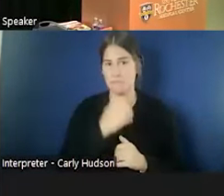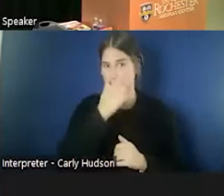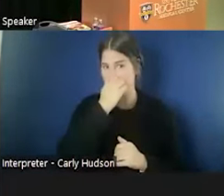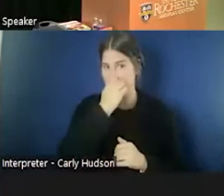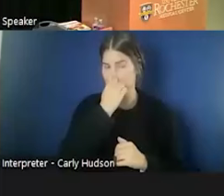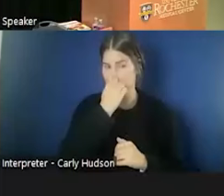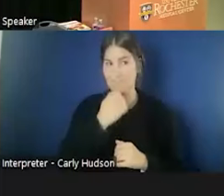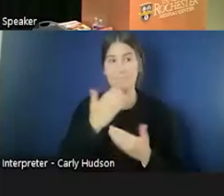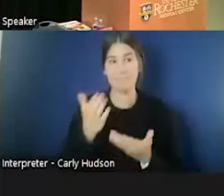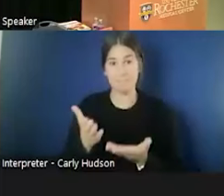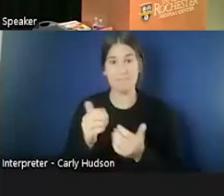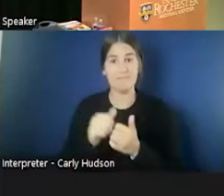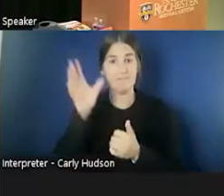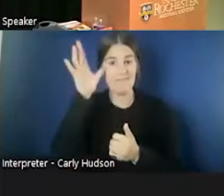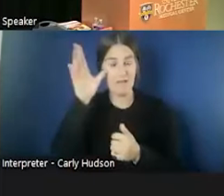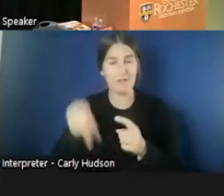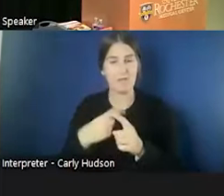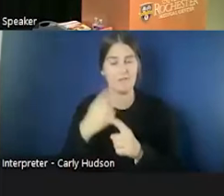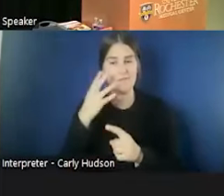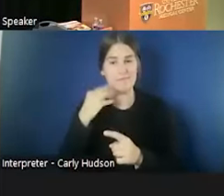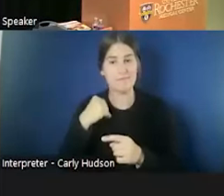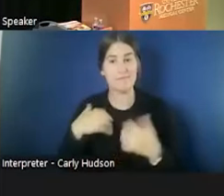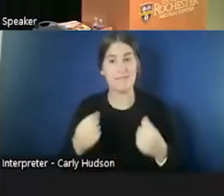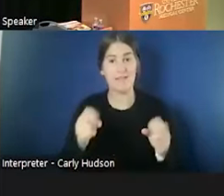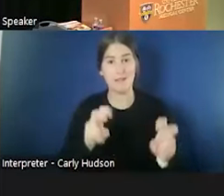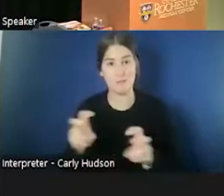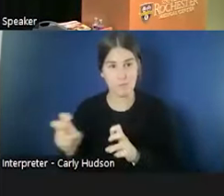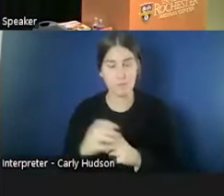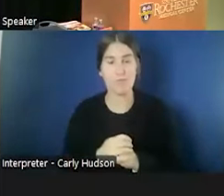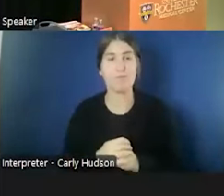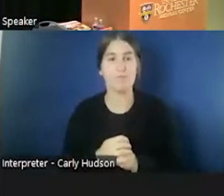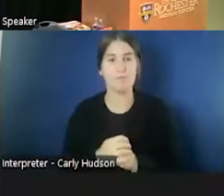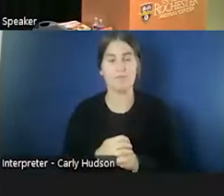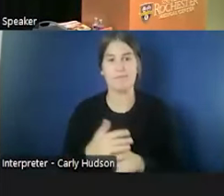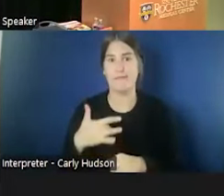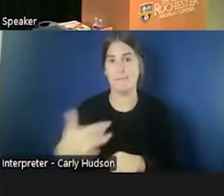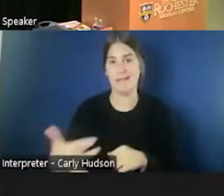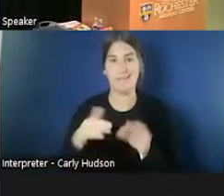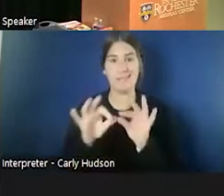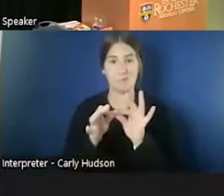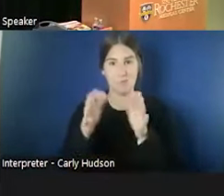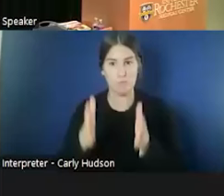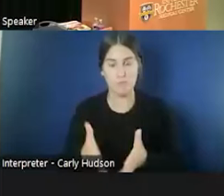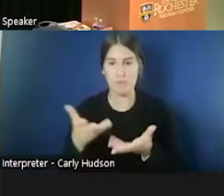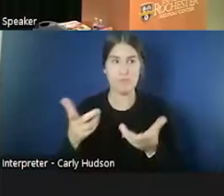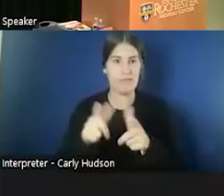was experiencing Health um issues I was normally The Interpreter I was normally the person that the